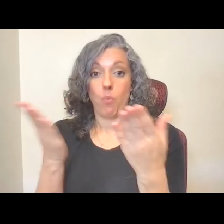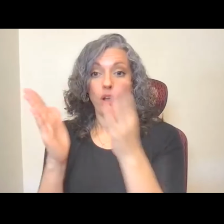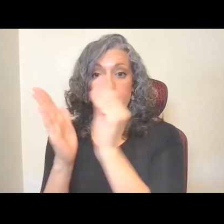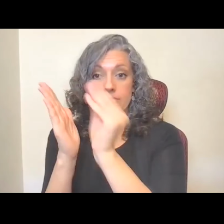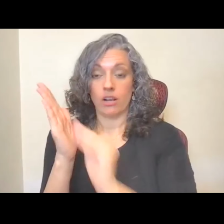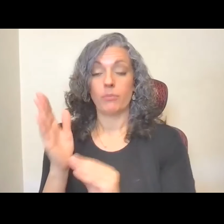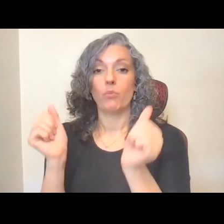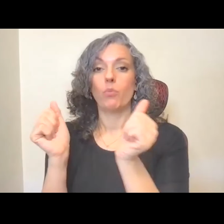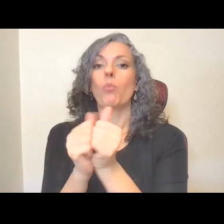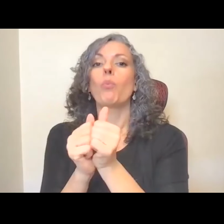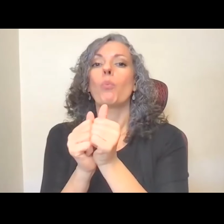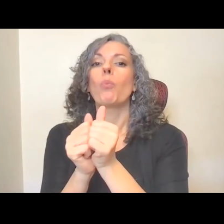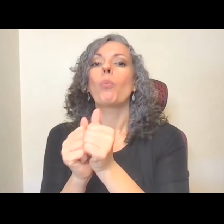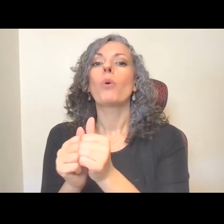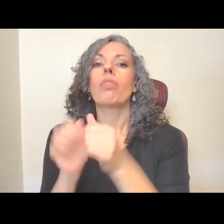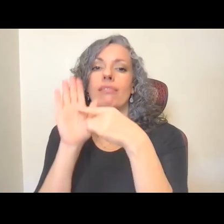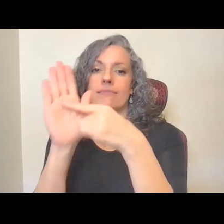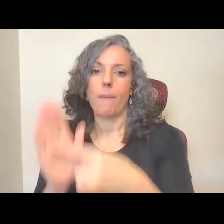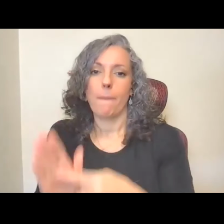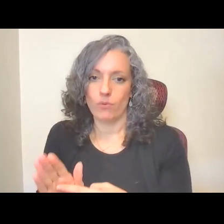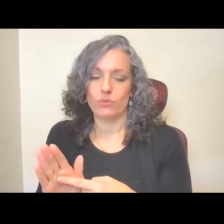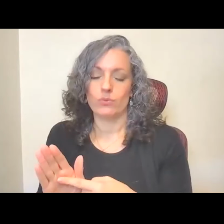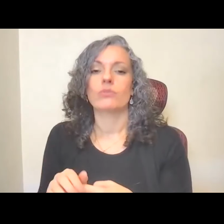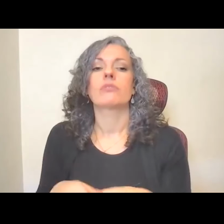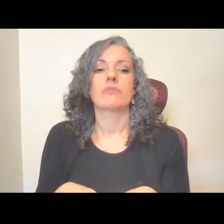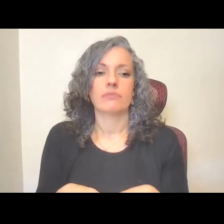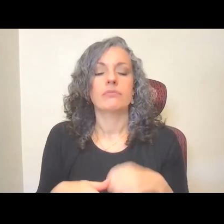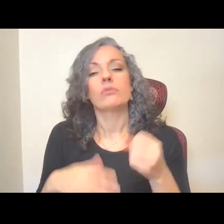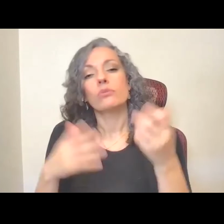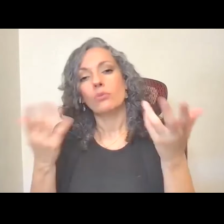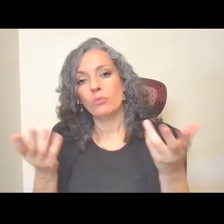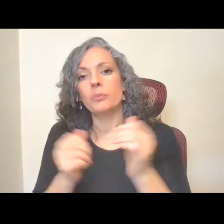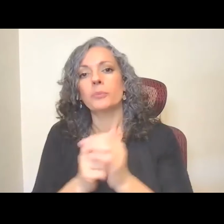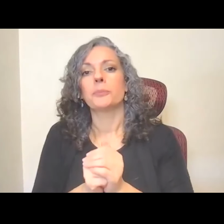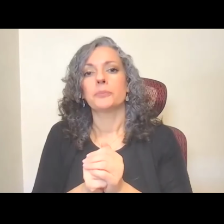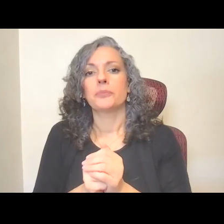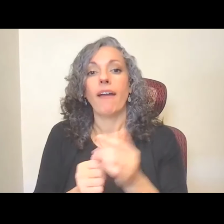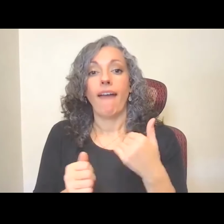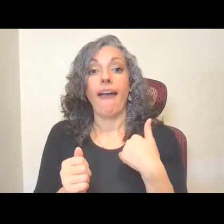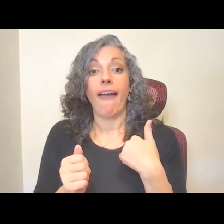supposed to work, the acronyms and things like that. So, I have a really interesting example,